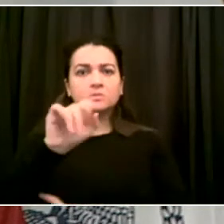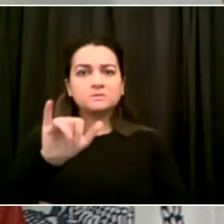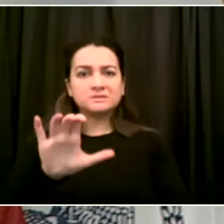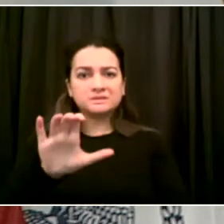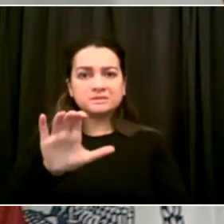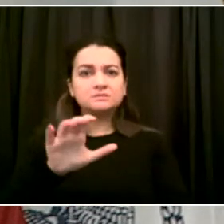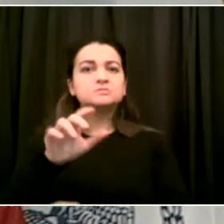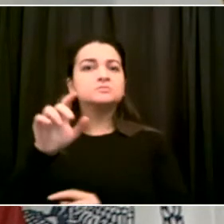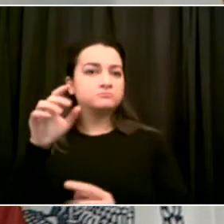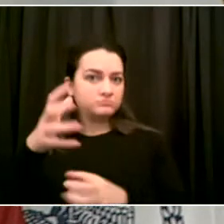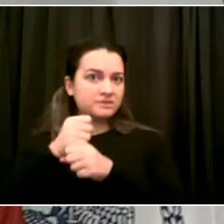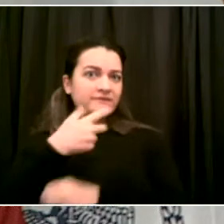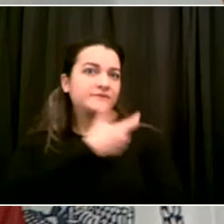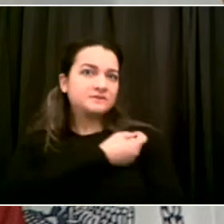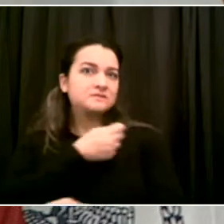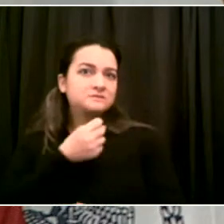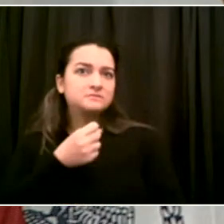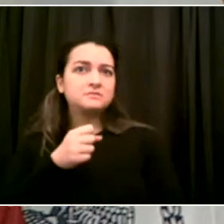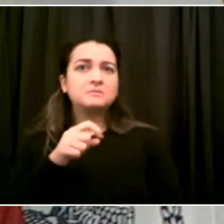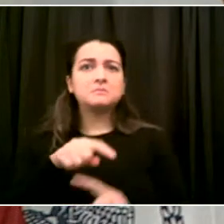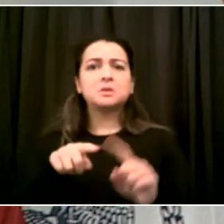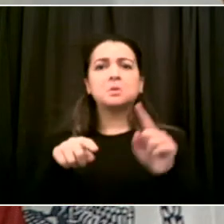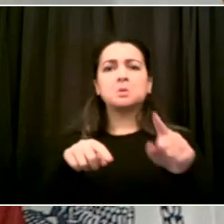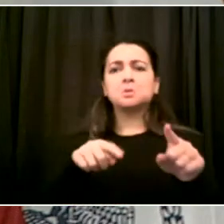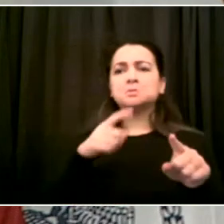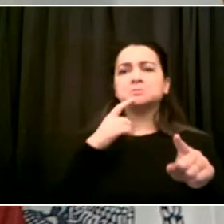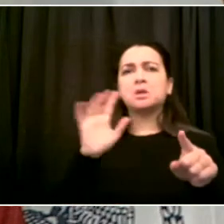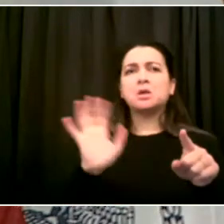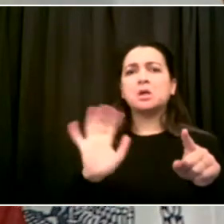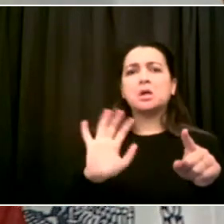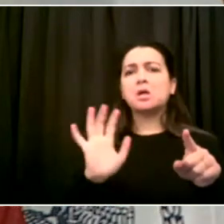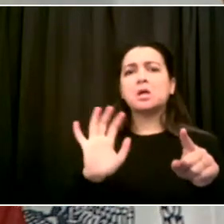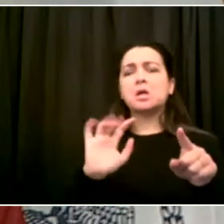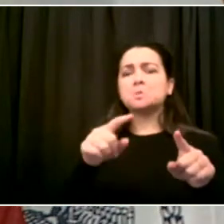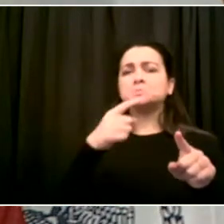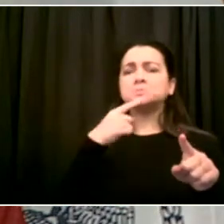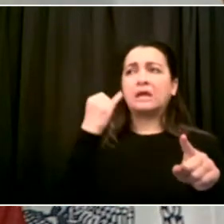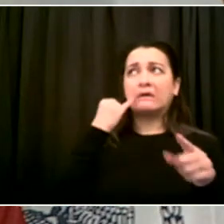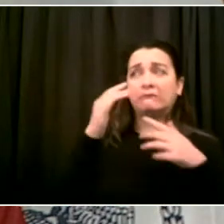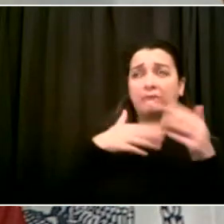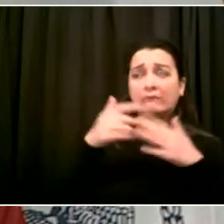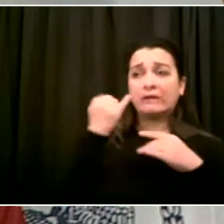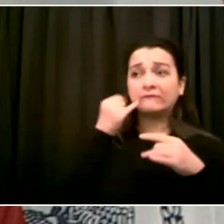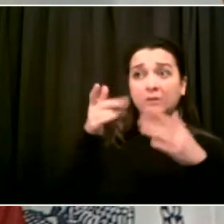WHAT HAPPENS TO SOMEONE WHO GOT A FIRST DOSE FROM A CCITY